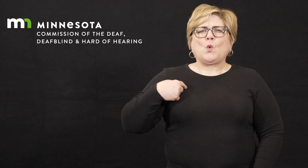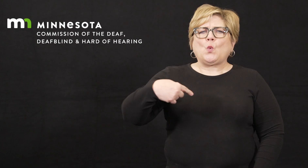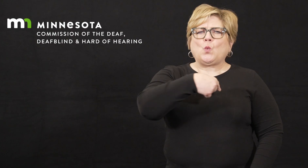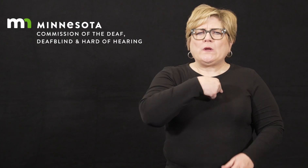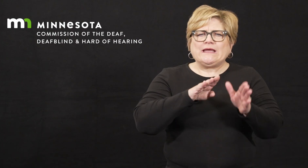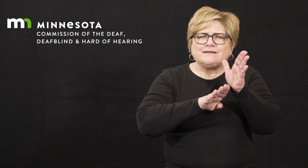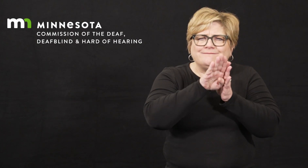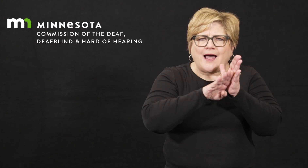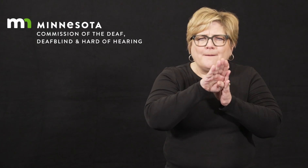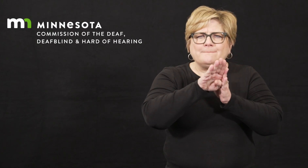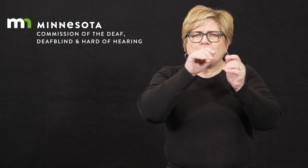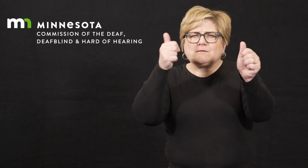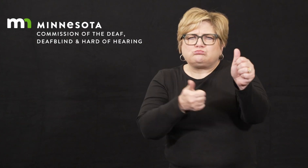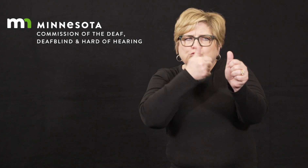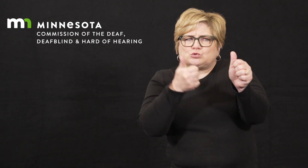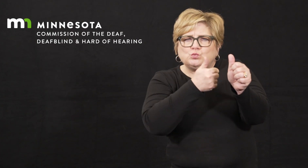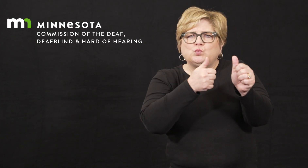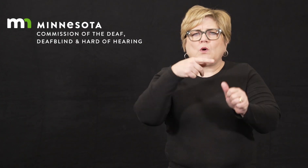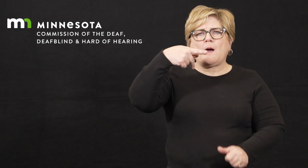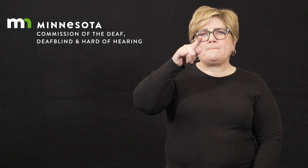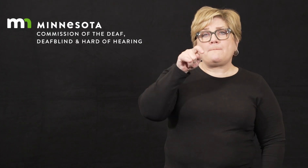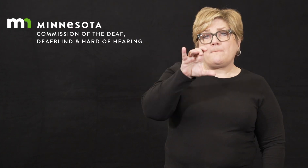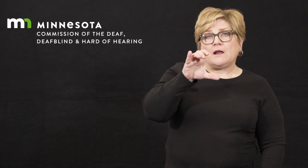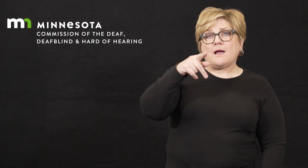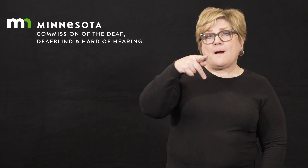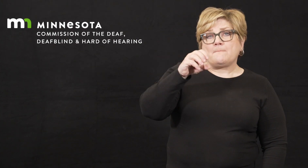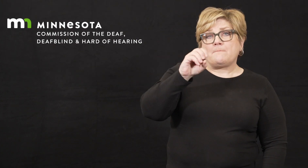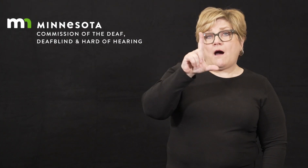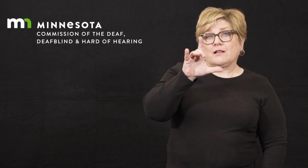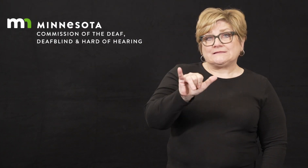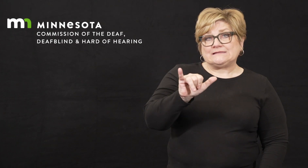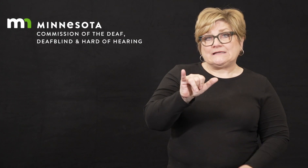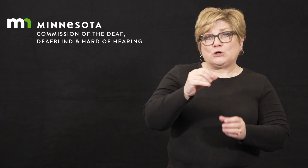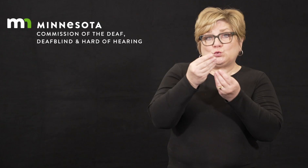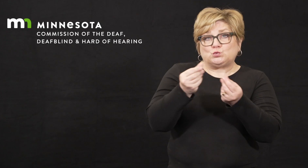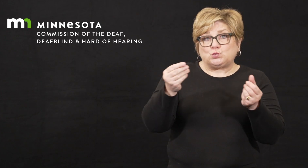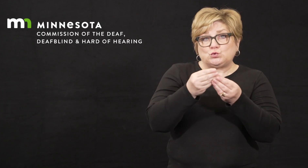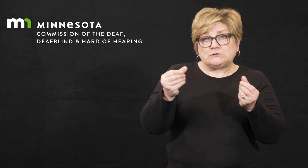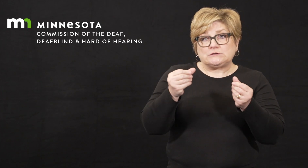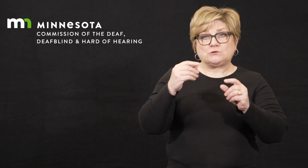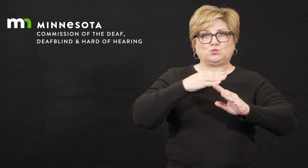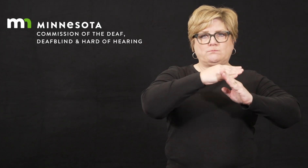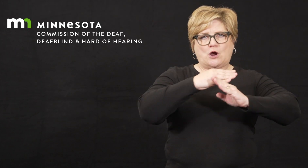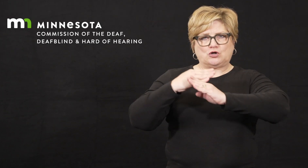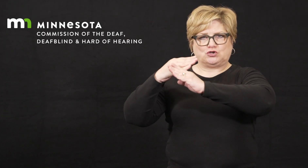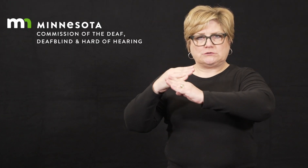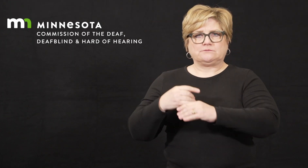We develop and pursue public policy solutions to barriers.